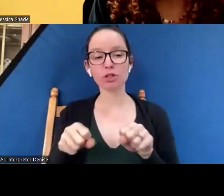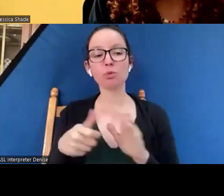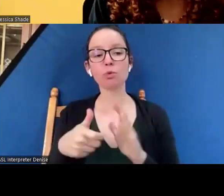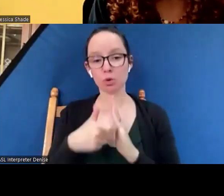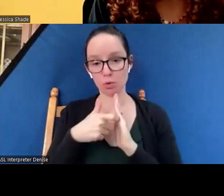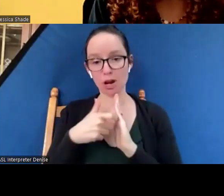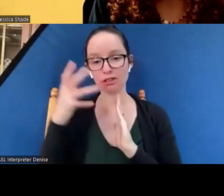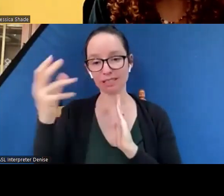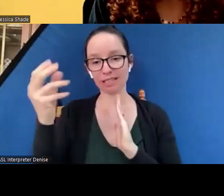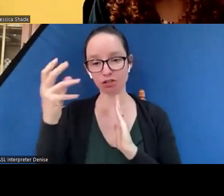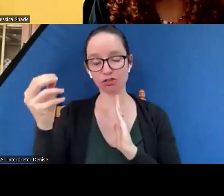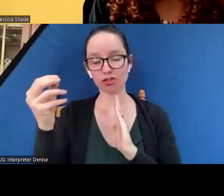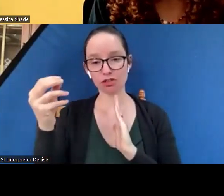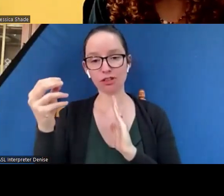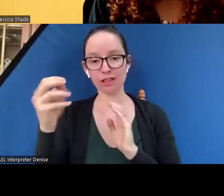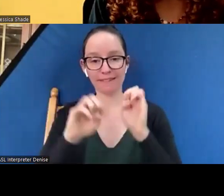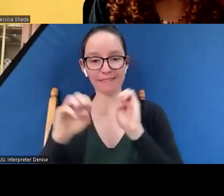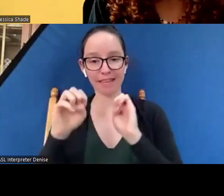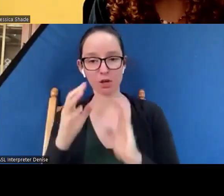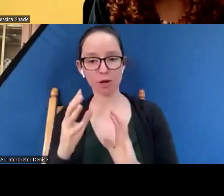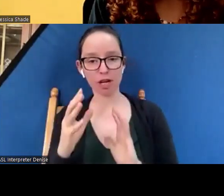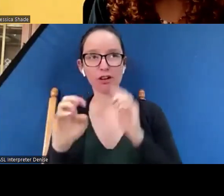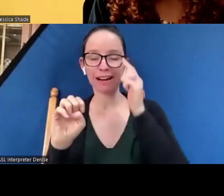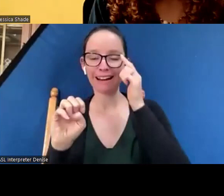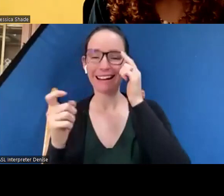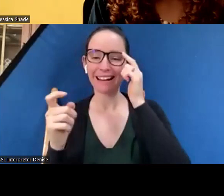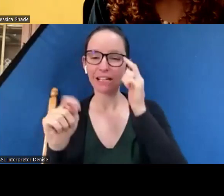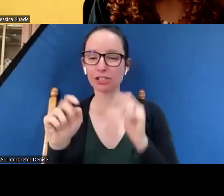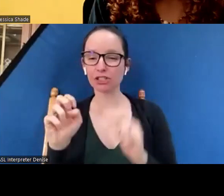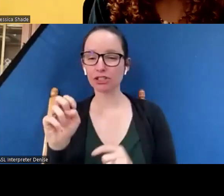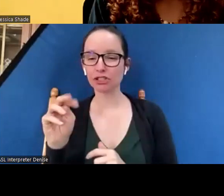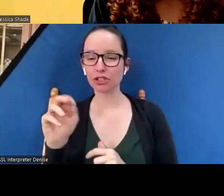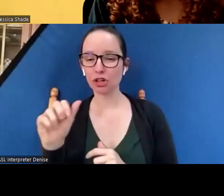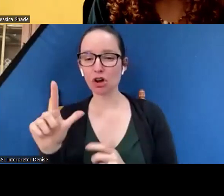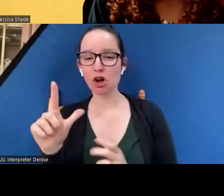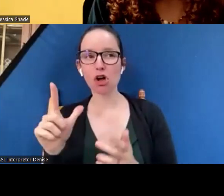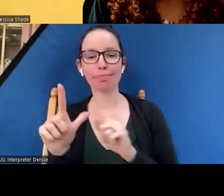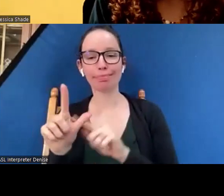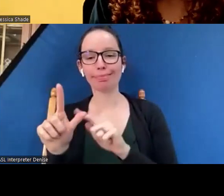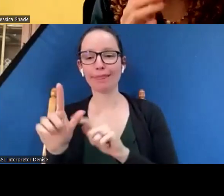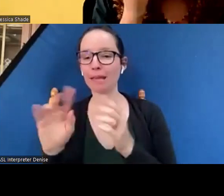External is a little bit of a misnomer that we we think, at least for our team,